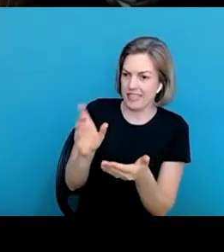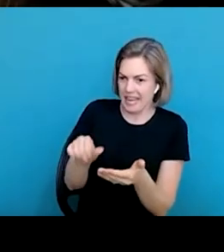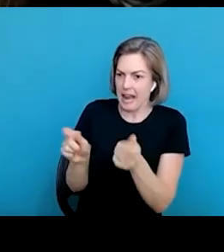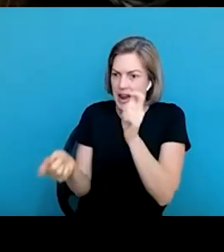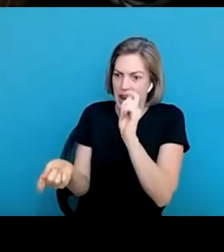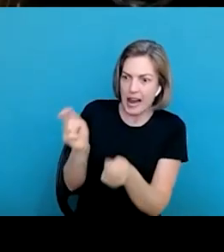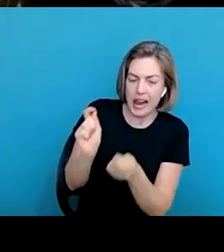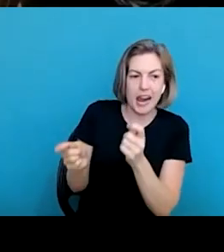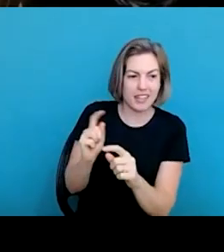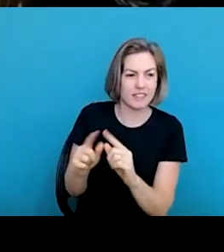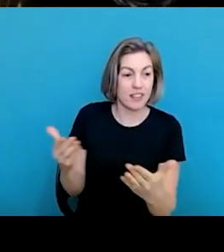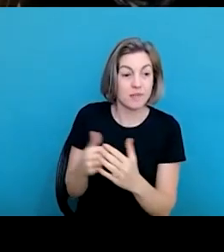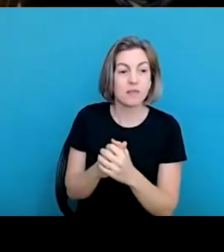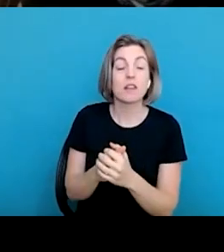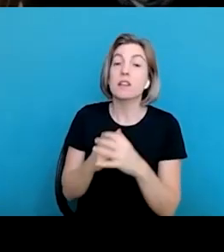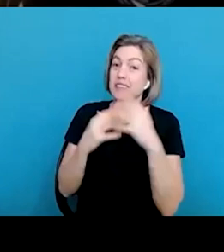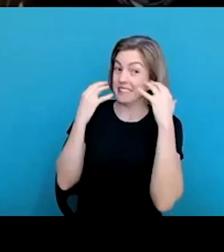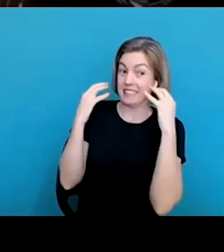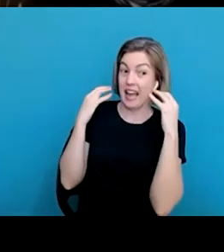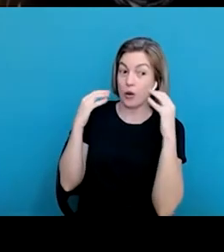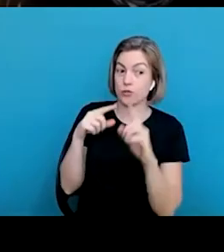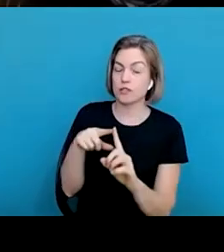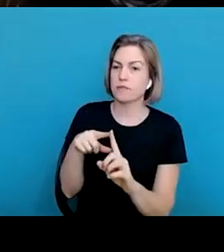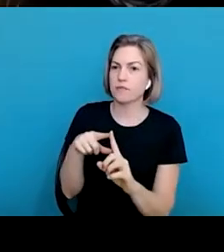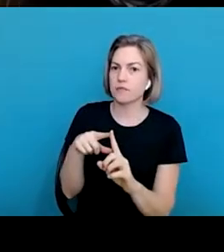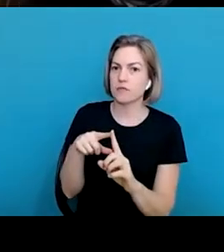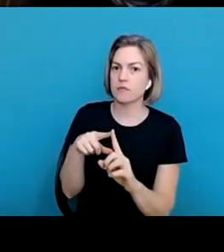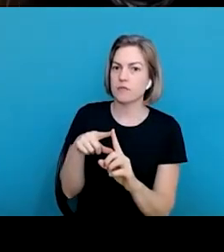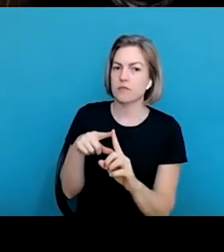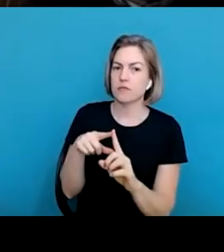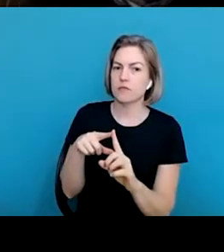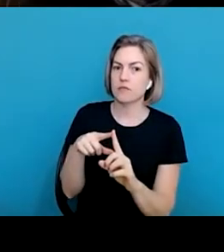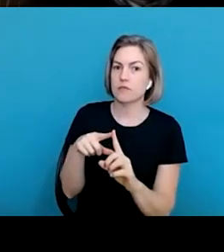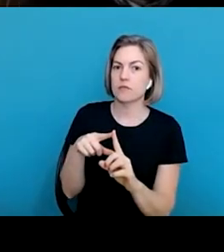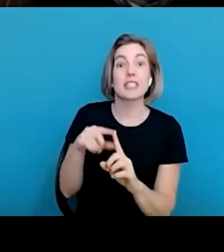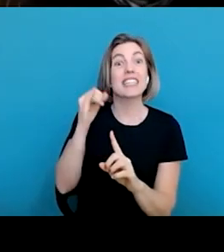So sound to me, is something that is going to change everything. And it is really going